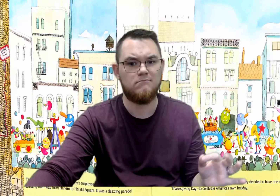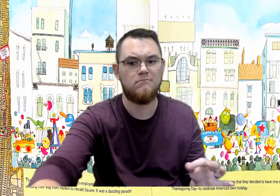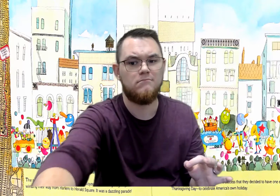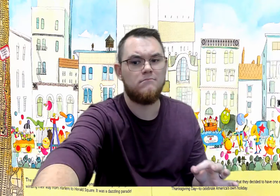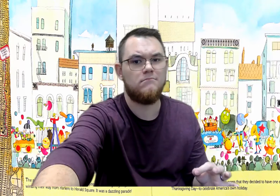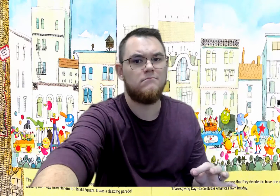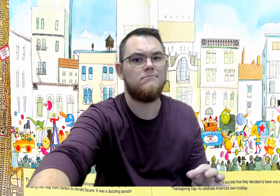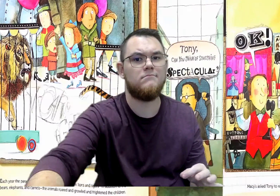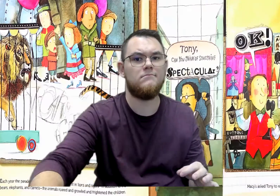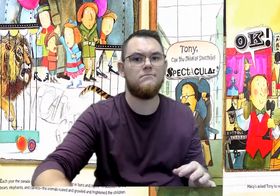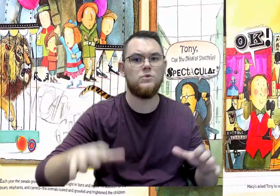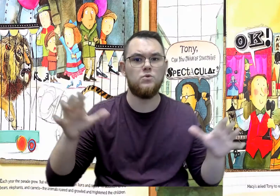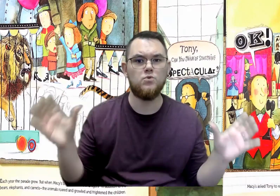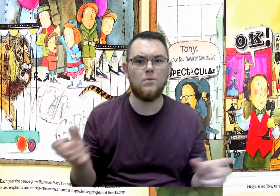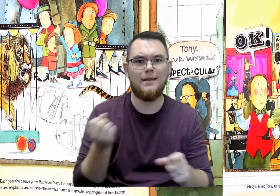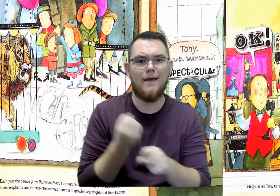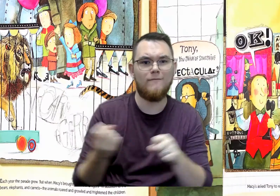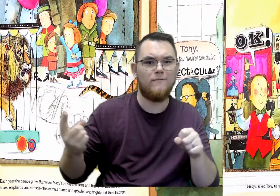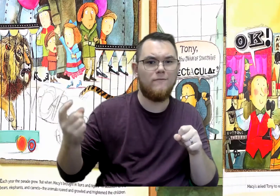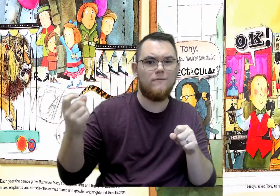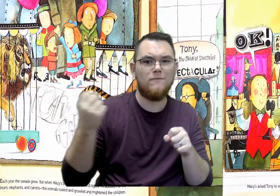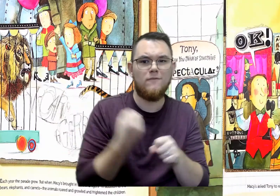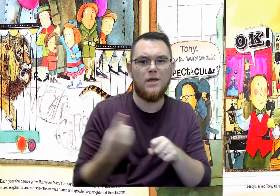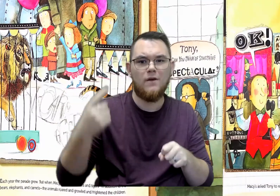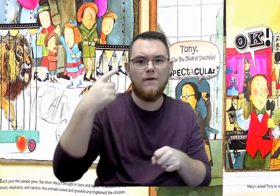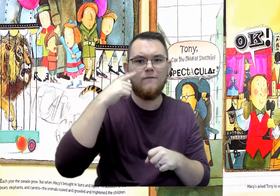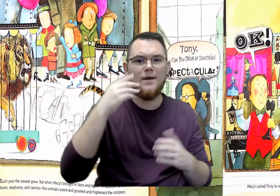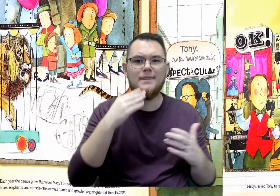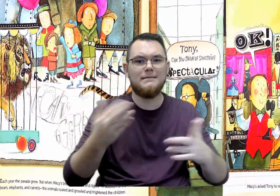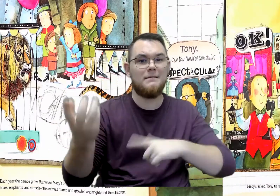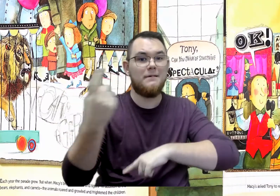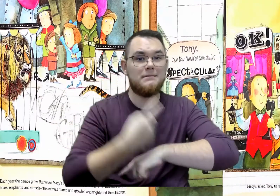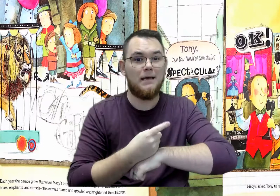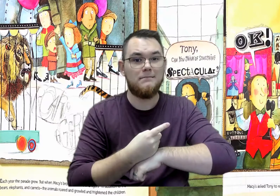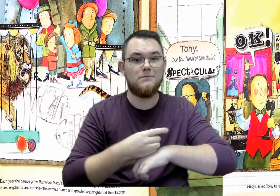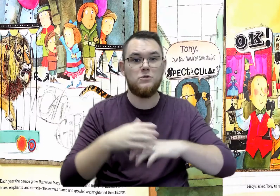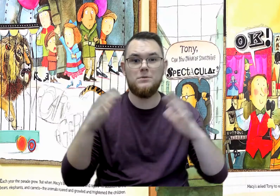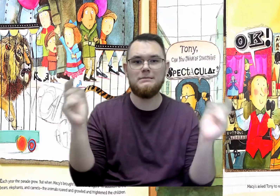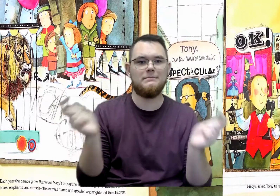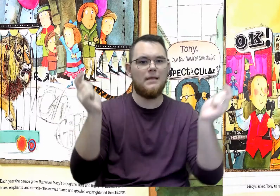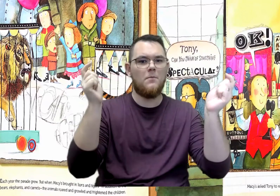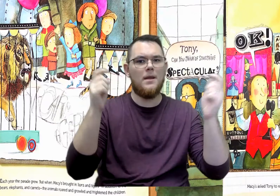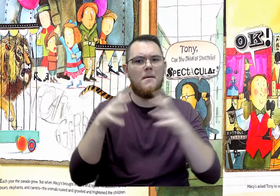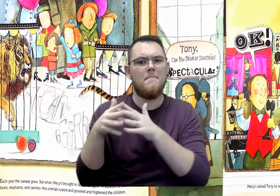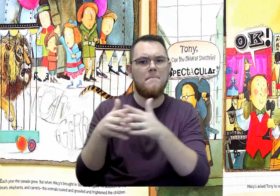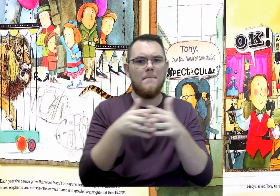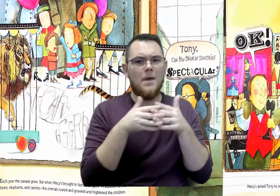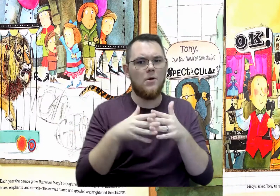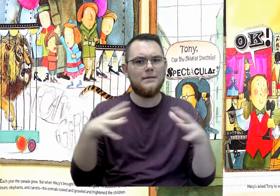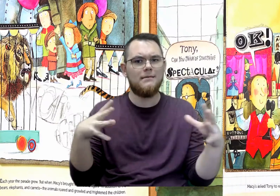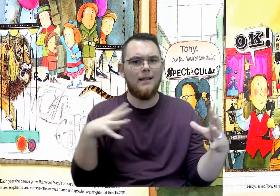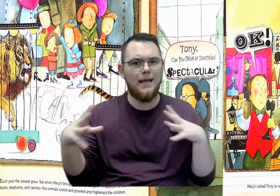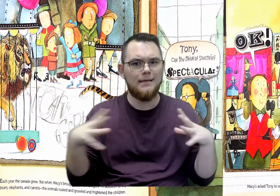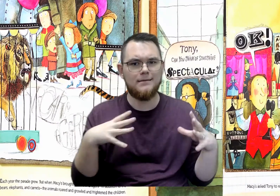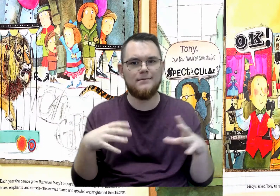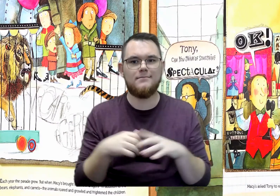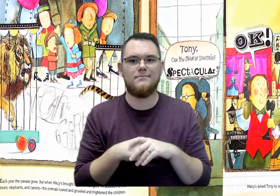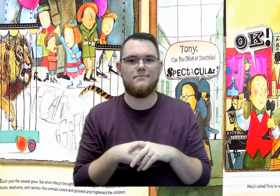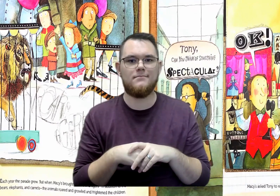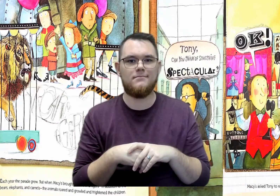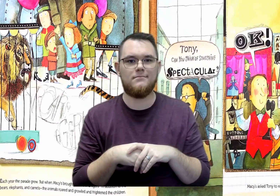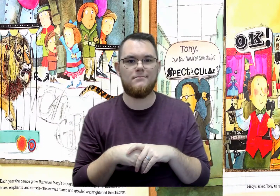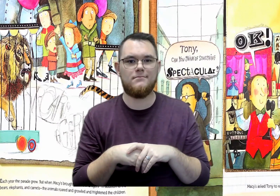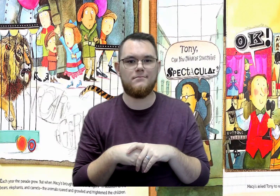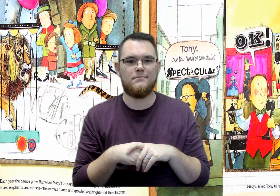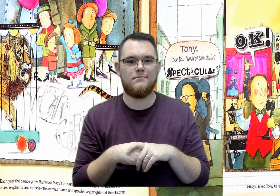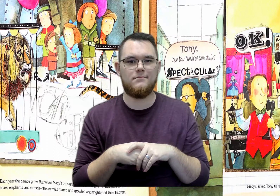year on Thanksgiving Day— to celebrate America’s own holiday.